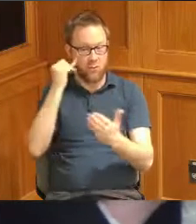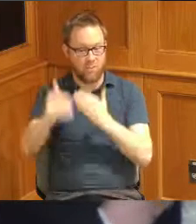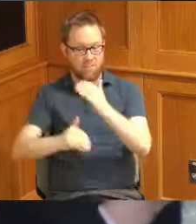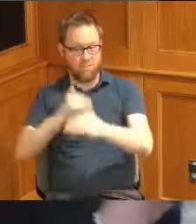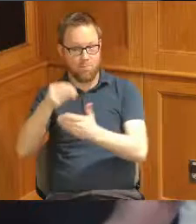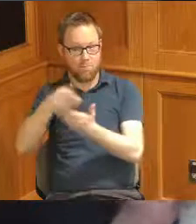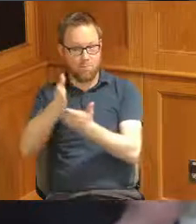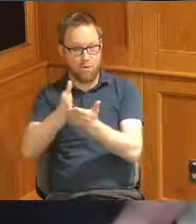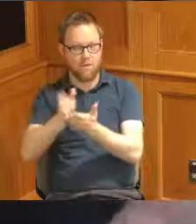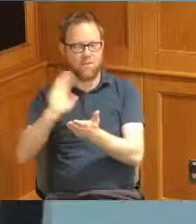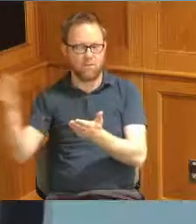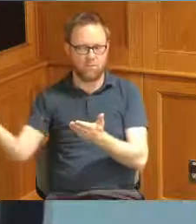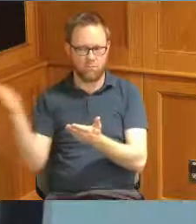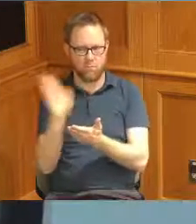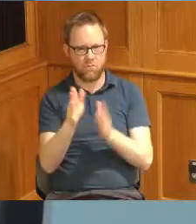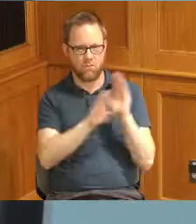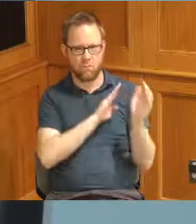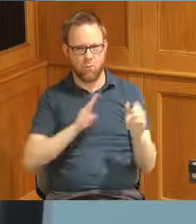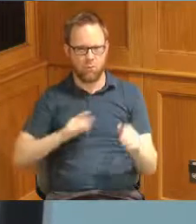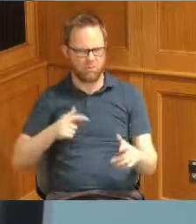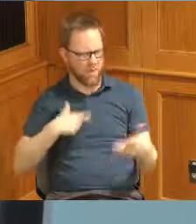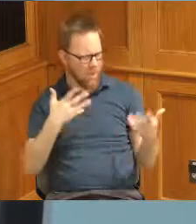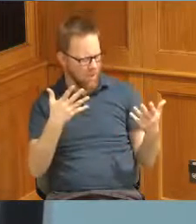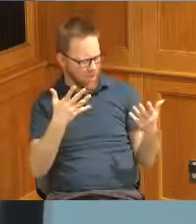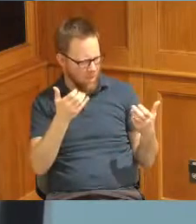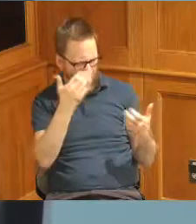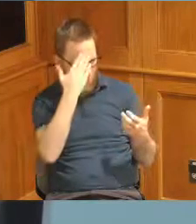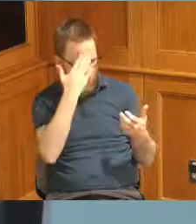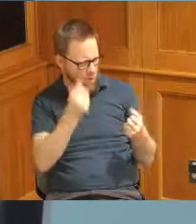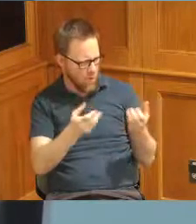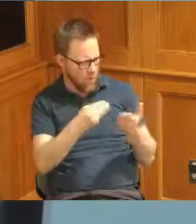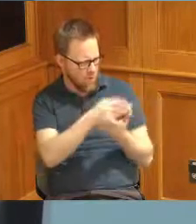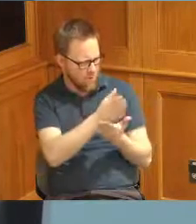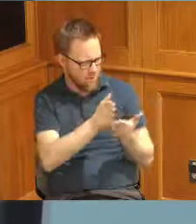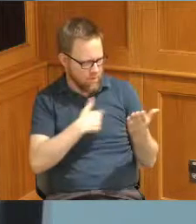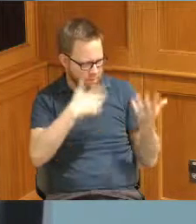yeah I just want to know what the budget is okay I don't know what it is because something